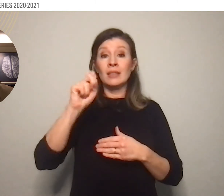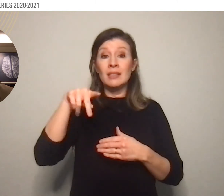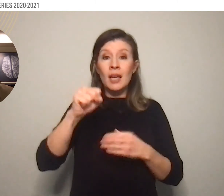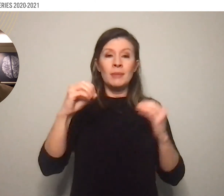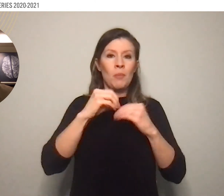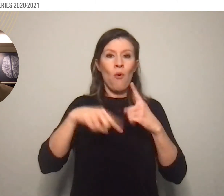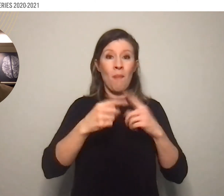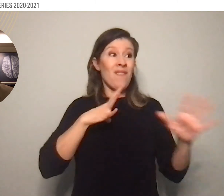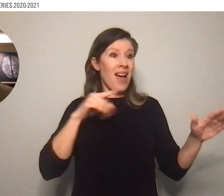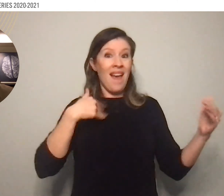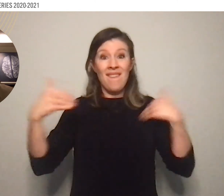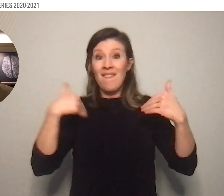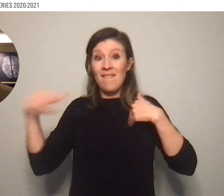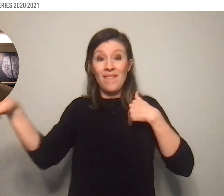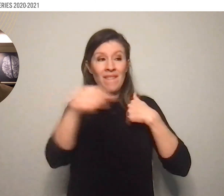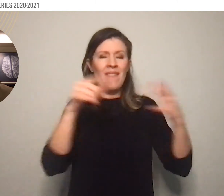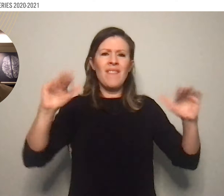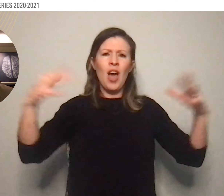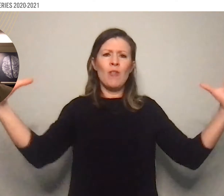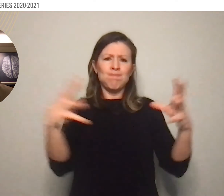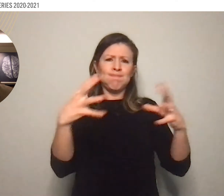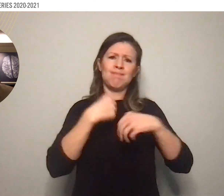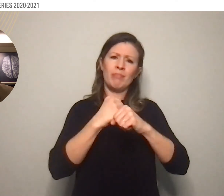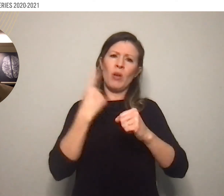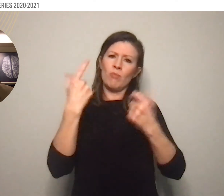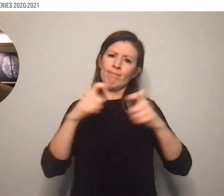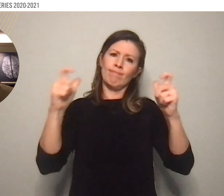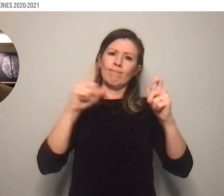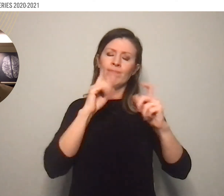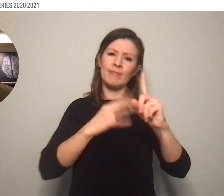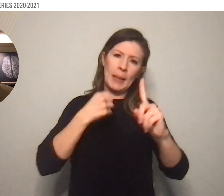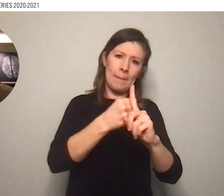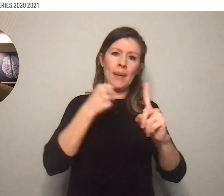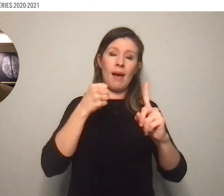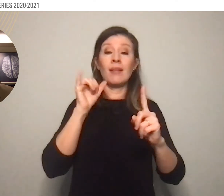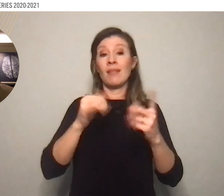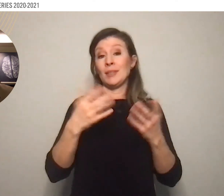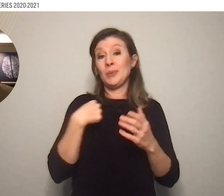how we pull this all together to make a real impact and that is what we have been doing at